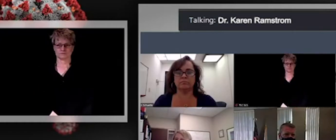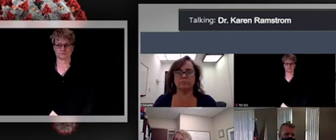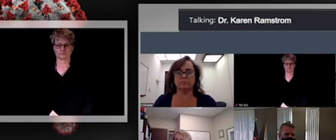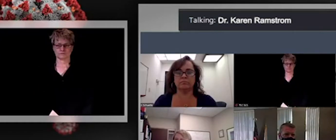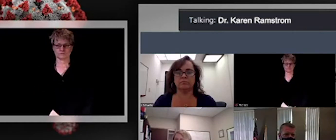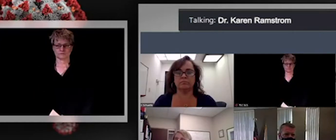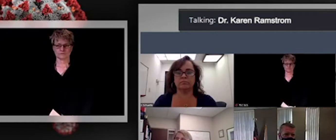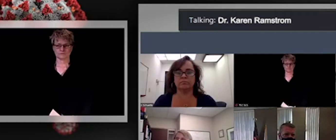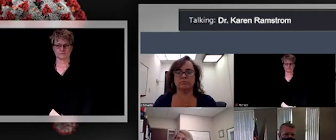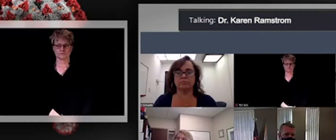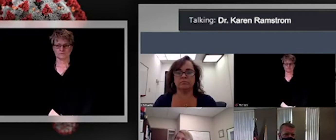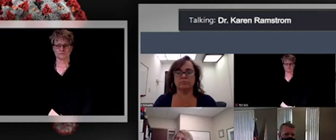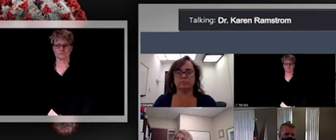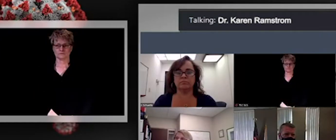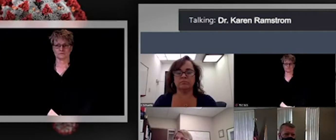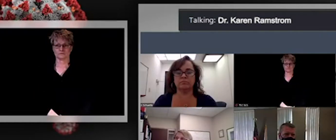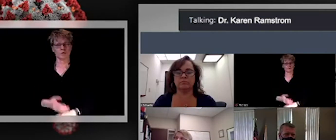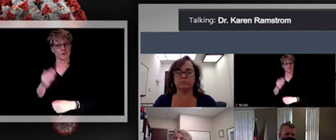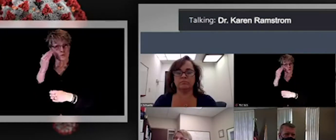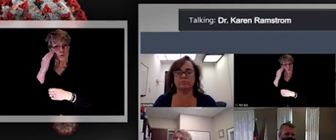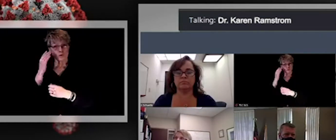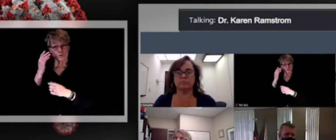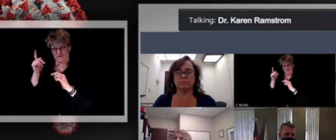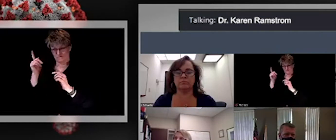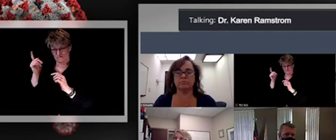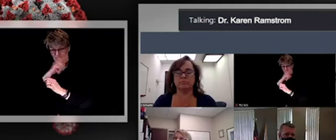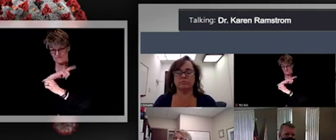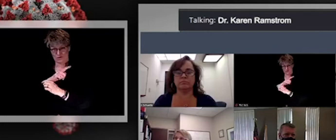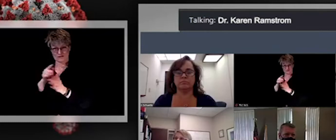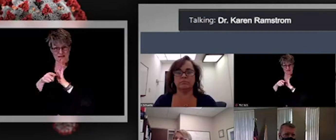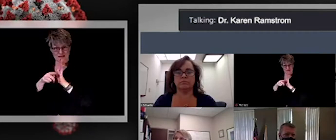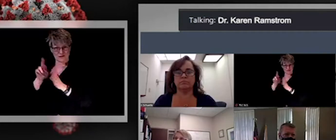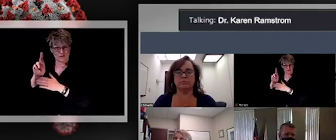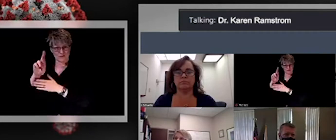false negative rate can be as high as 30%. So, again, making sure that we have really